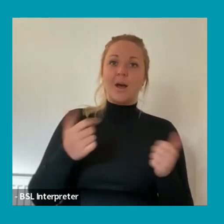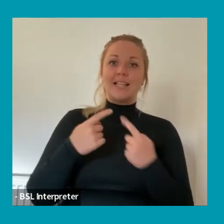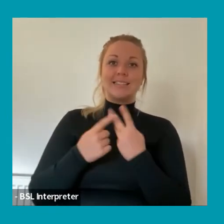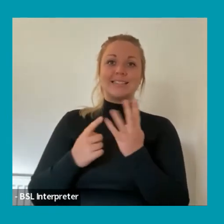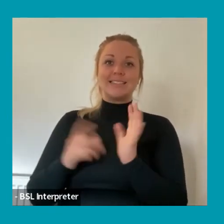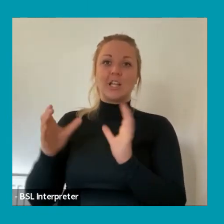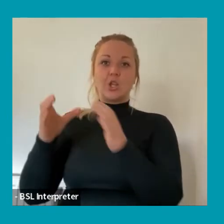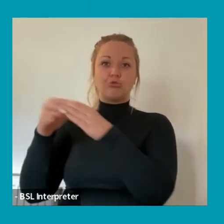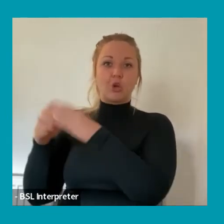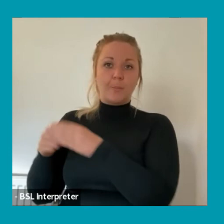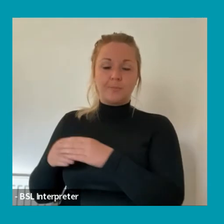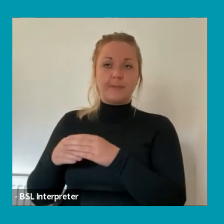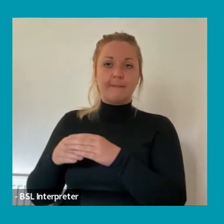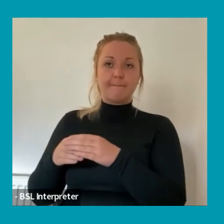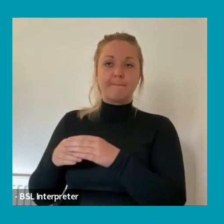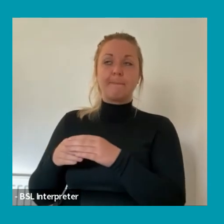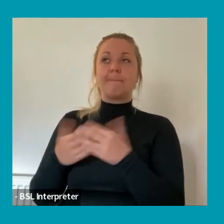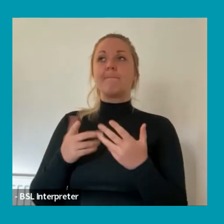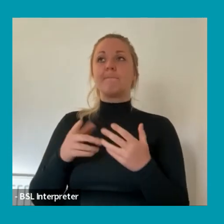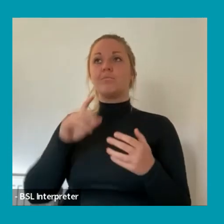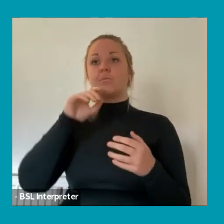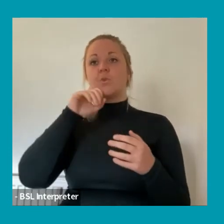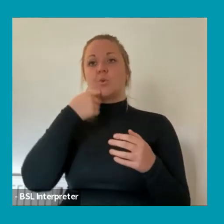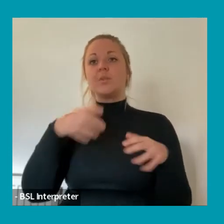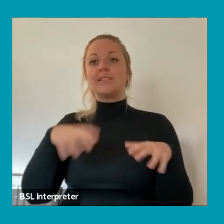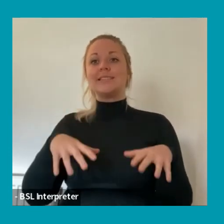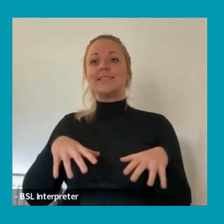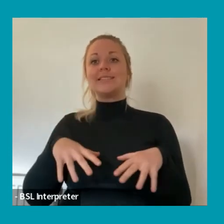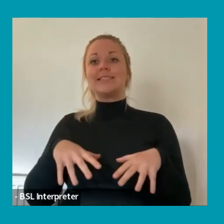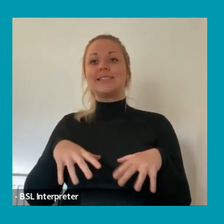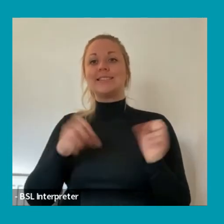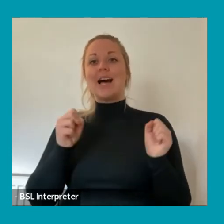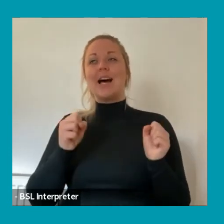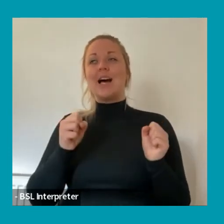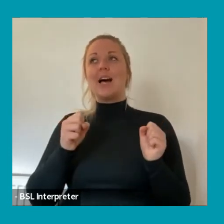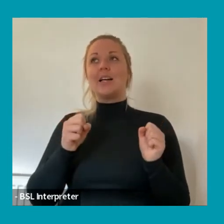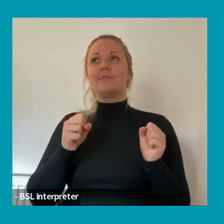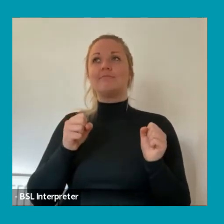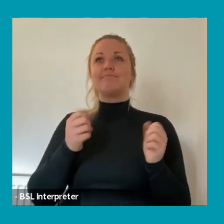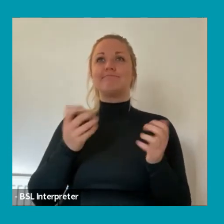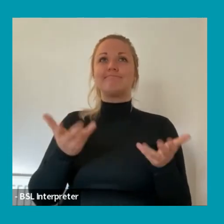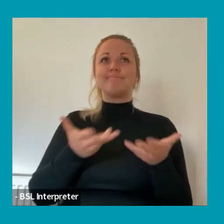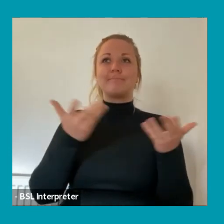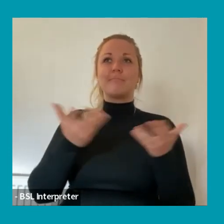Then you're starting to get people to talk and to listen to each other. And to bond with each other, as well.